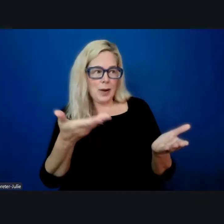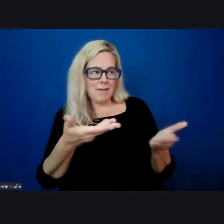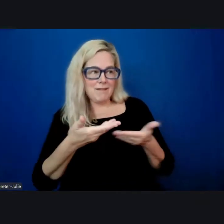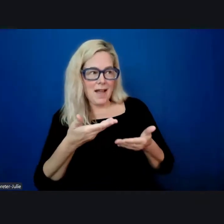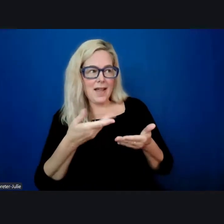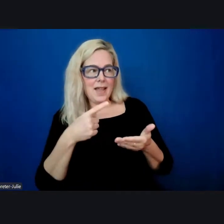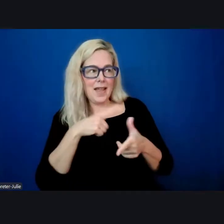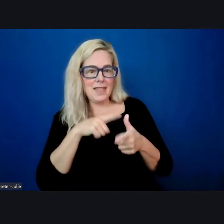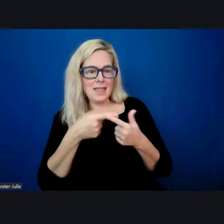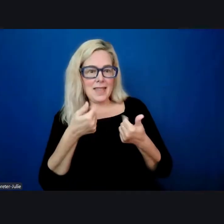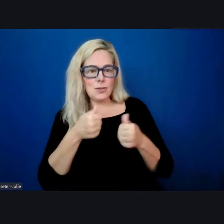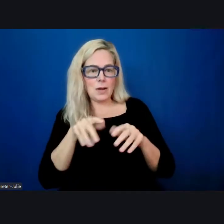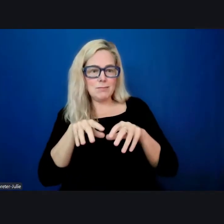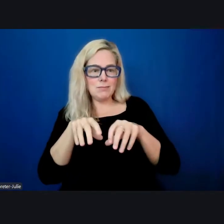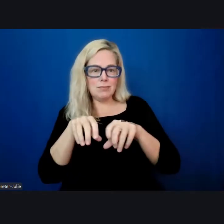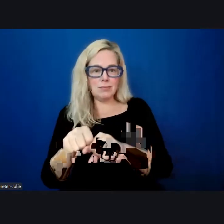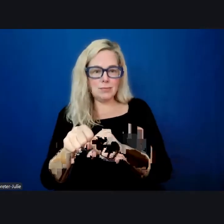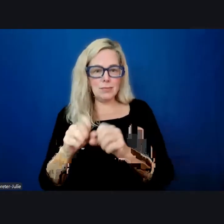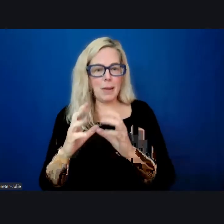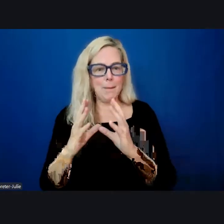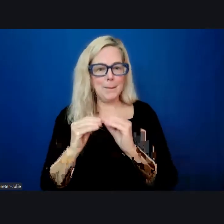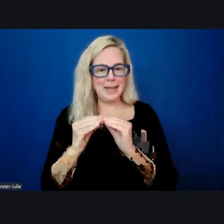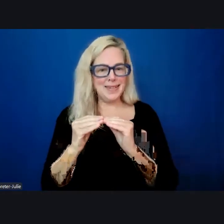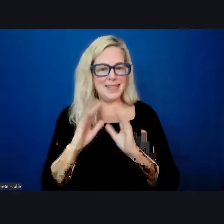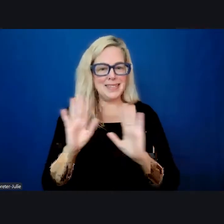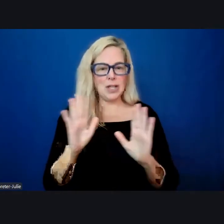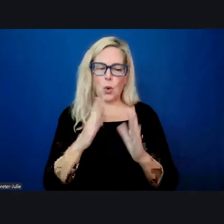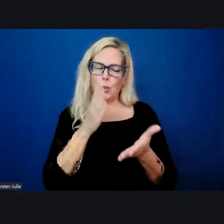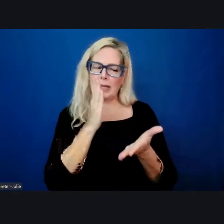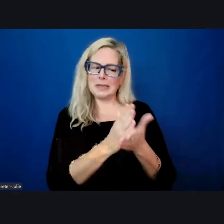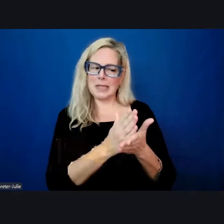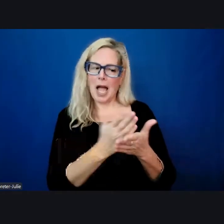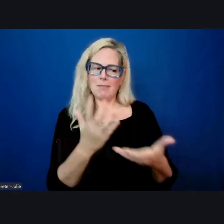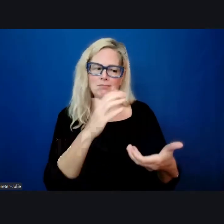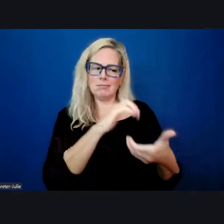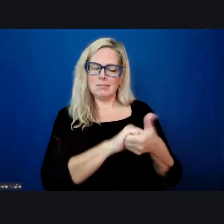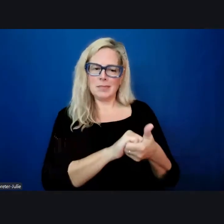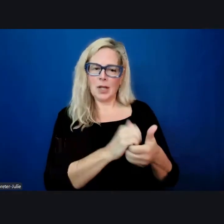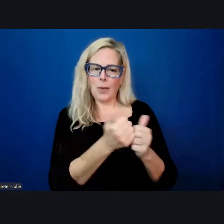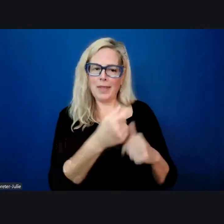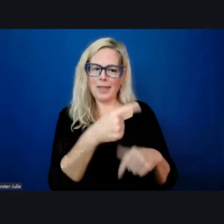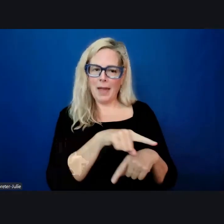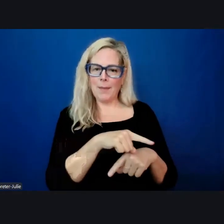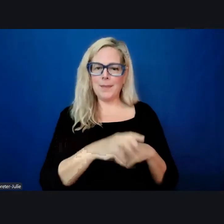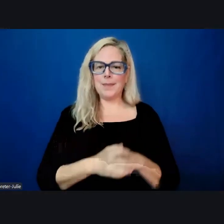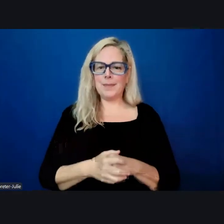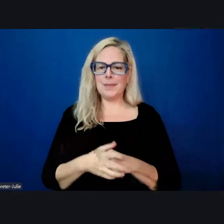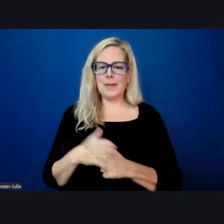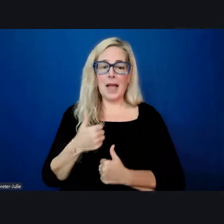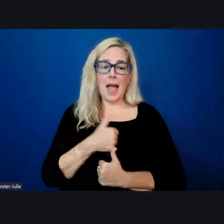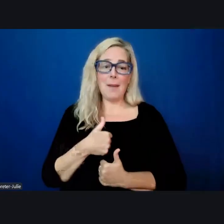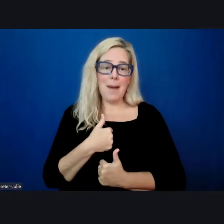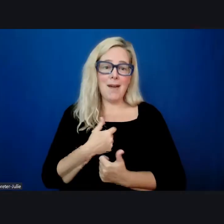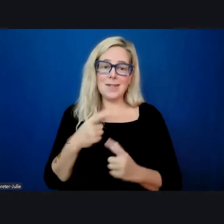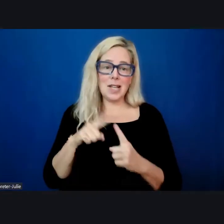to them. Um, apologies about disability rights Maryland. They were not helpful. I actually went,